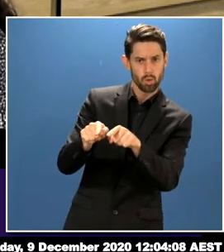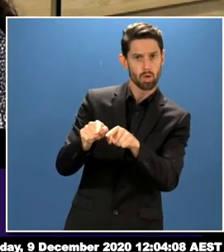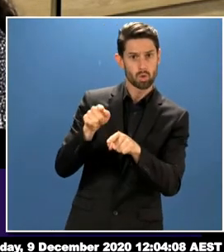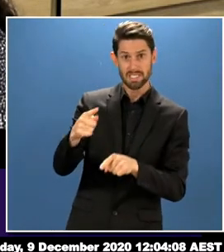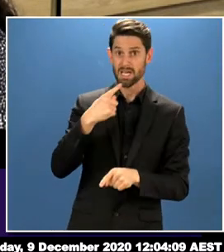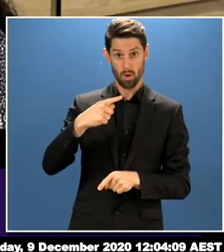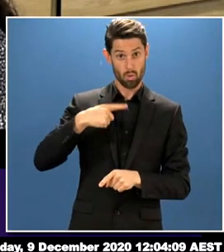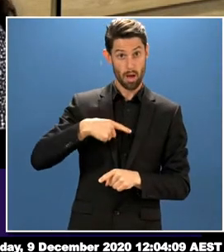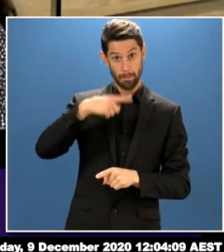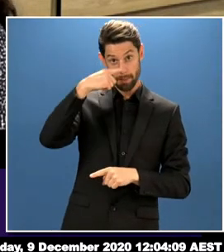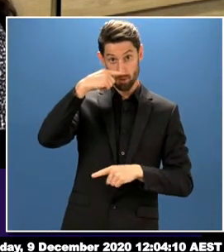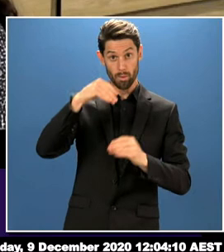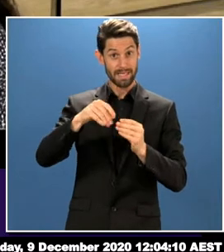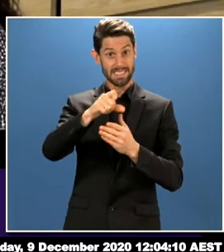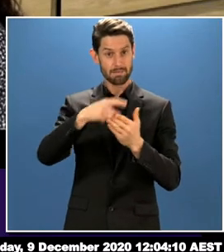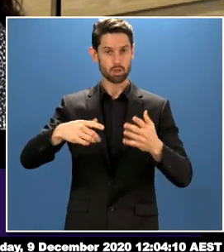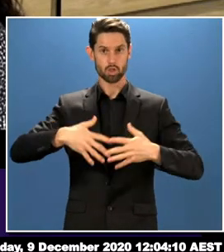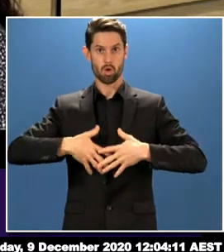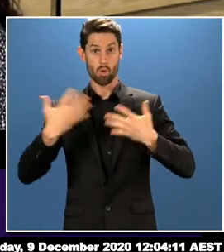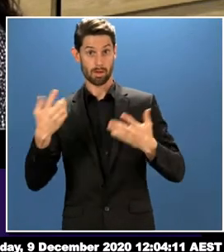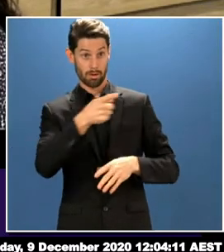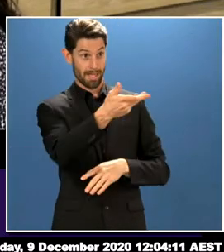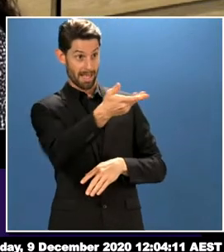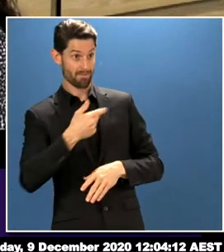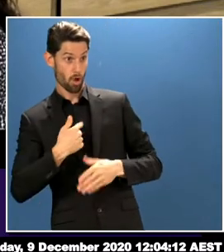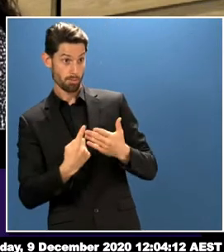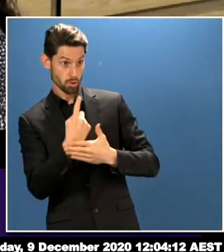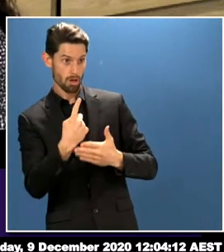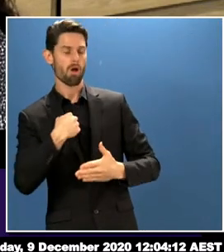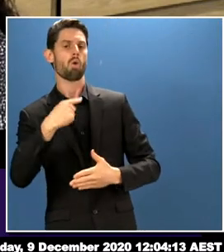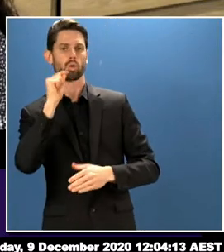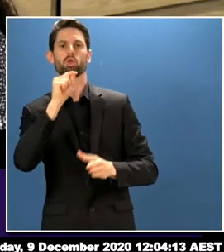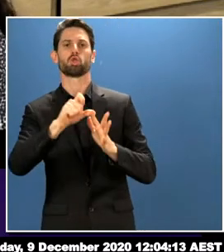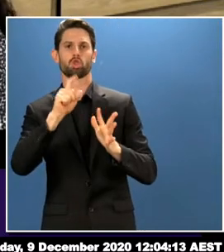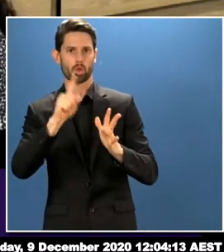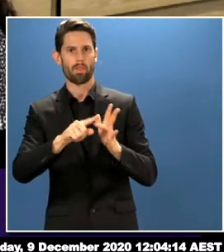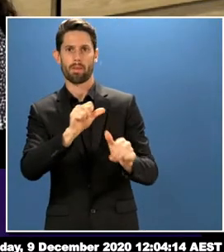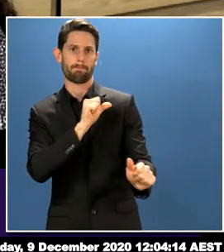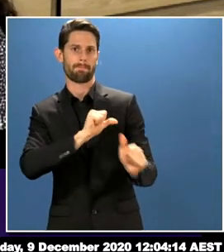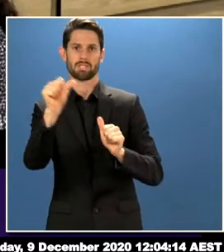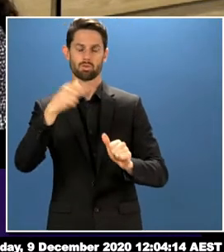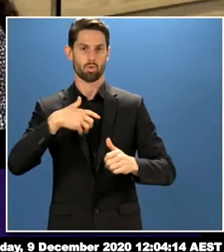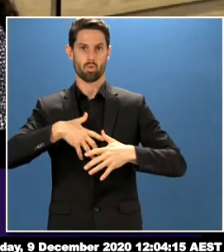they will be careful not to waste the opportunity that has been given to them? That's correct.